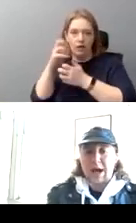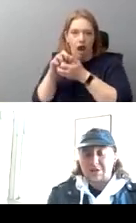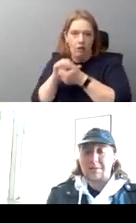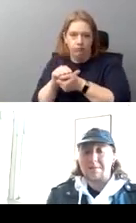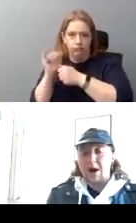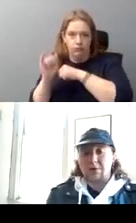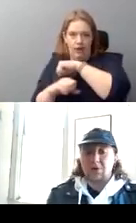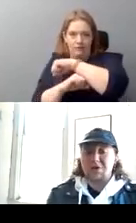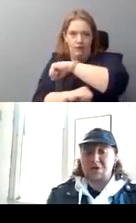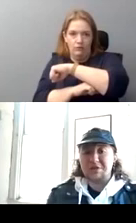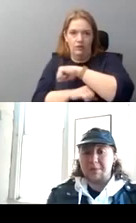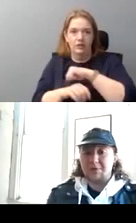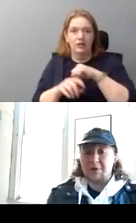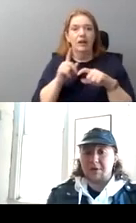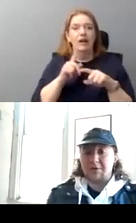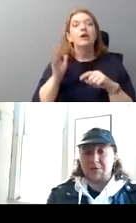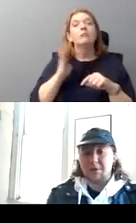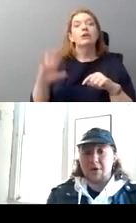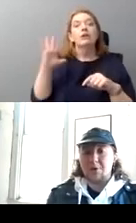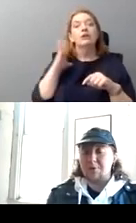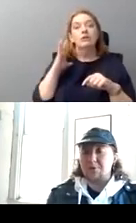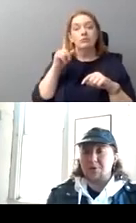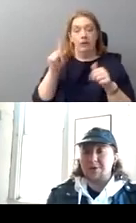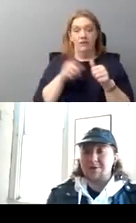actually bounce when you step throughout the first floor of the home before it was